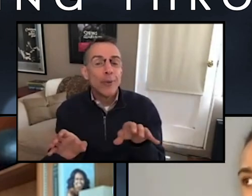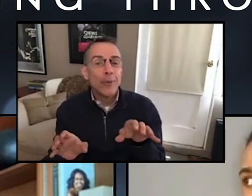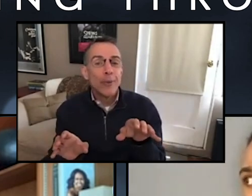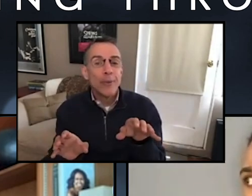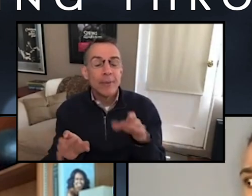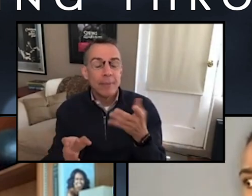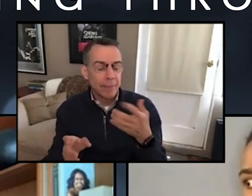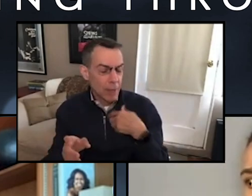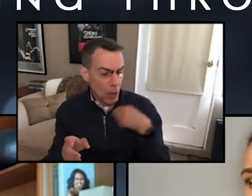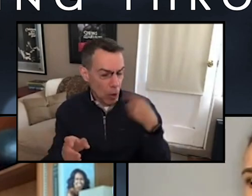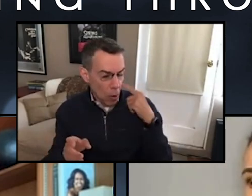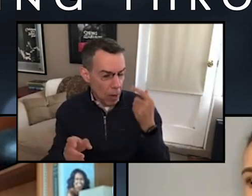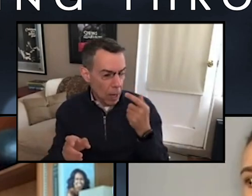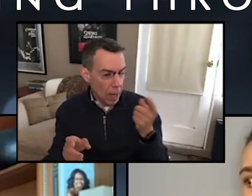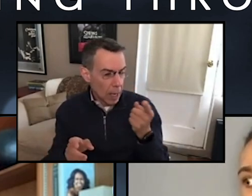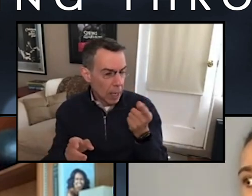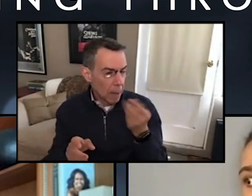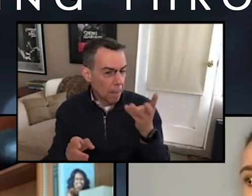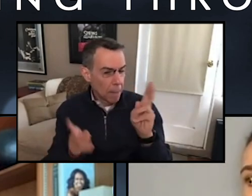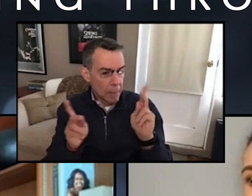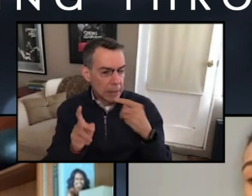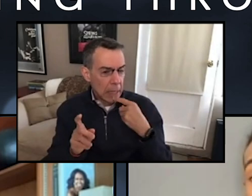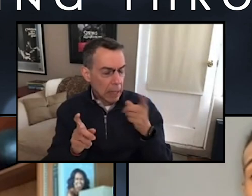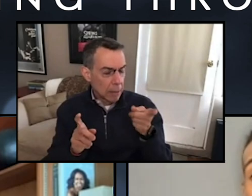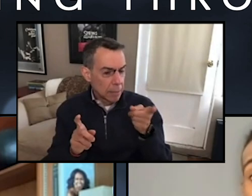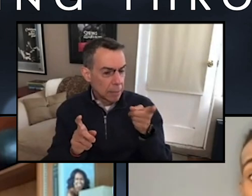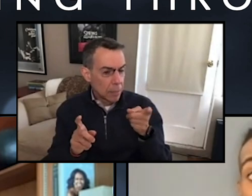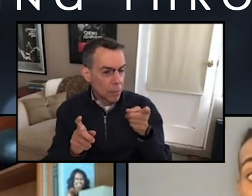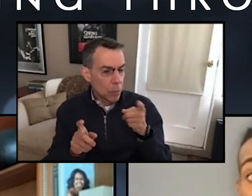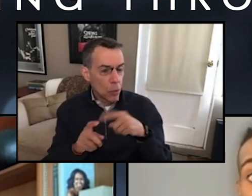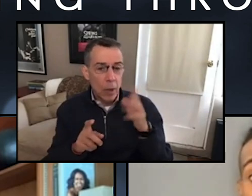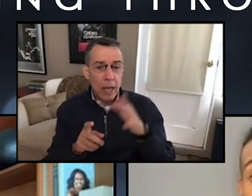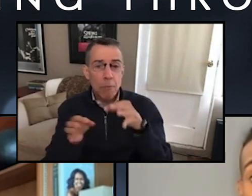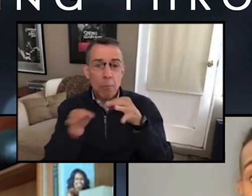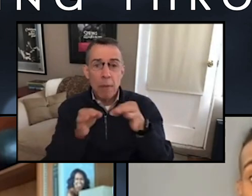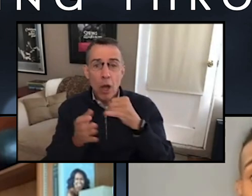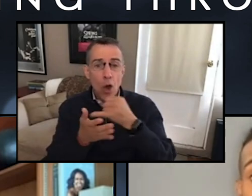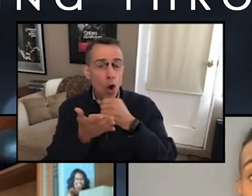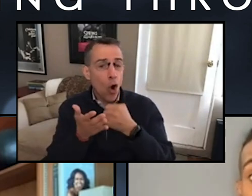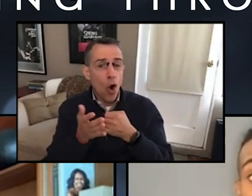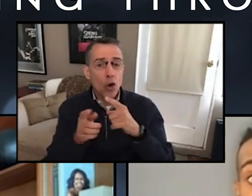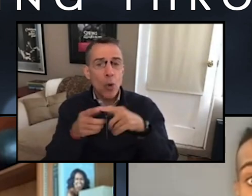Erica Badu said that to never explain your art, to just let the other people